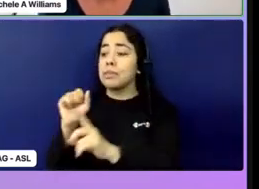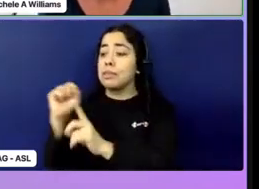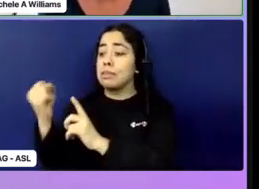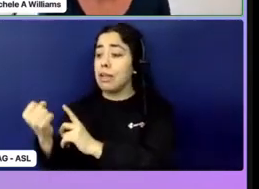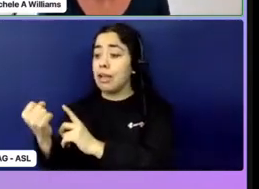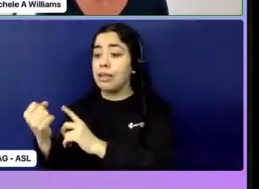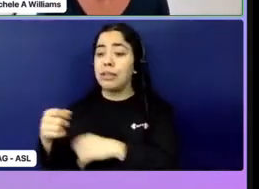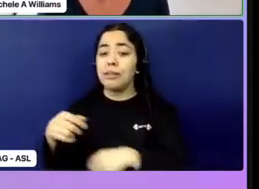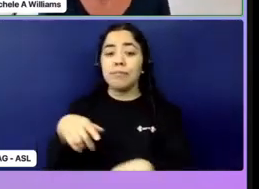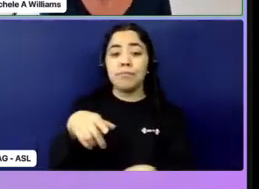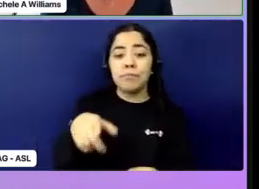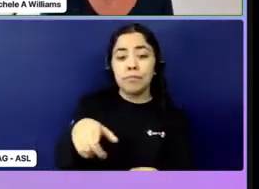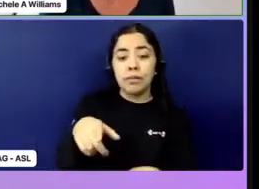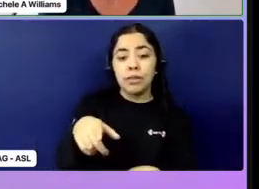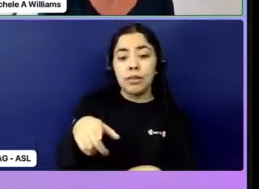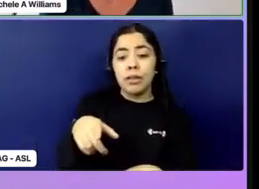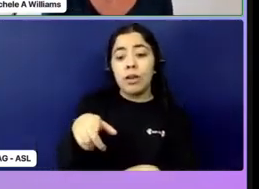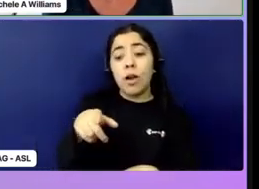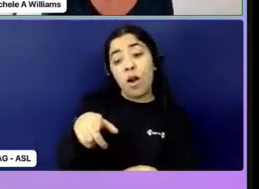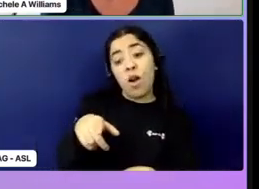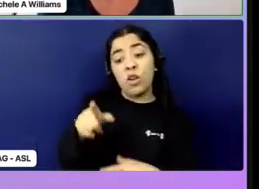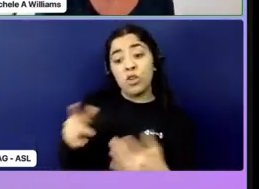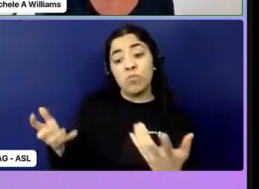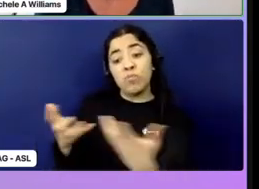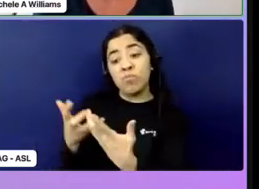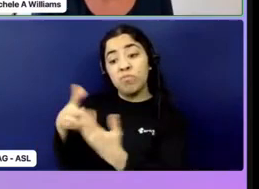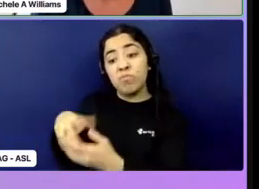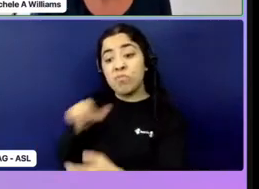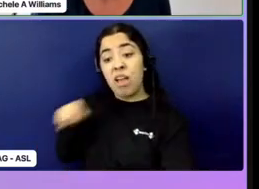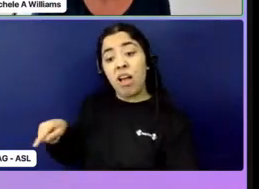the effect of being used as a justification for institutionalizing people, basically separating people